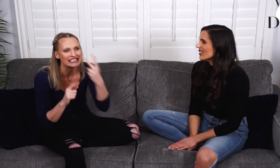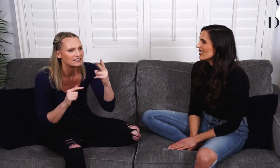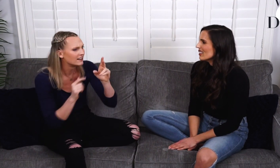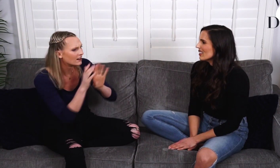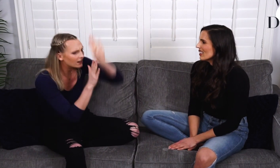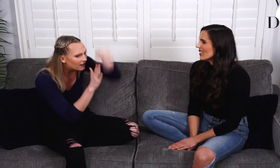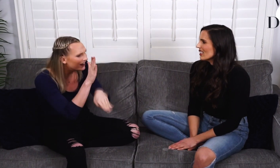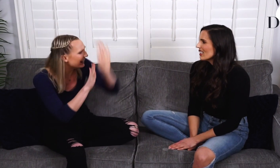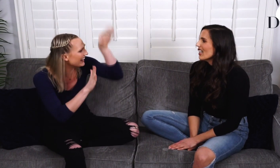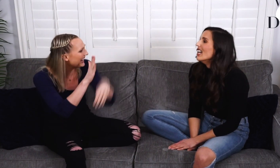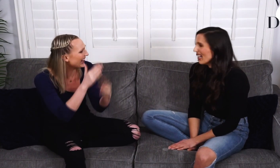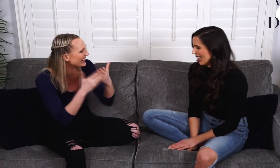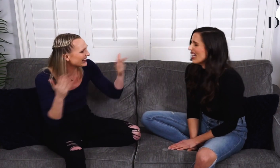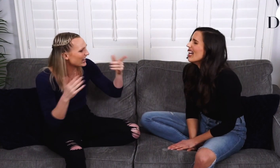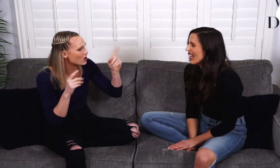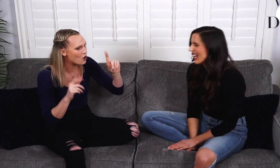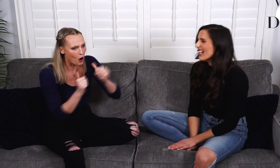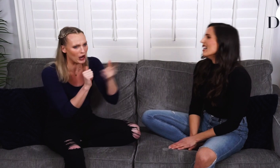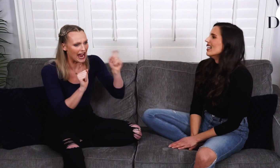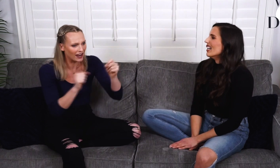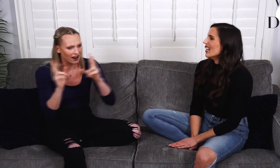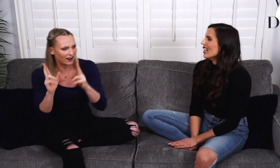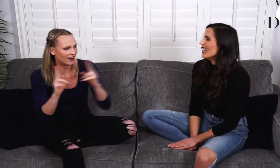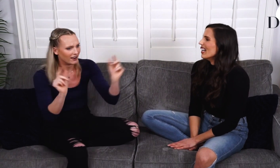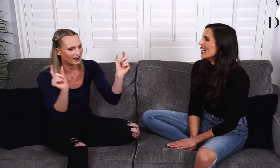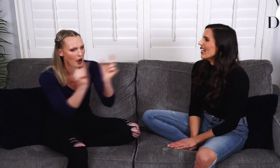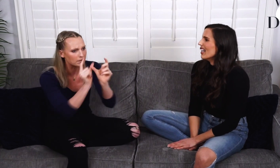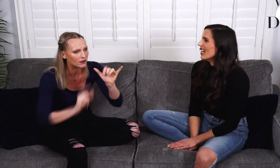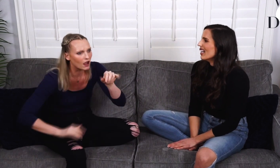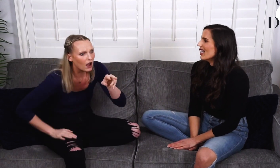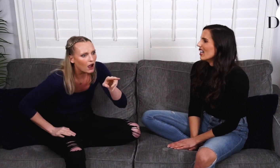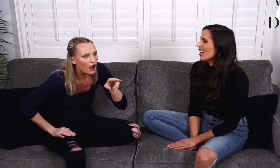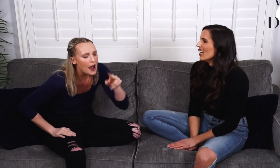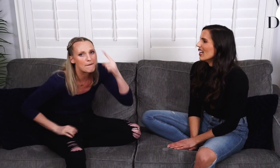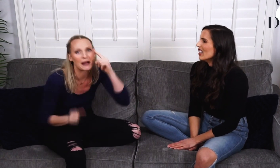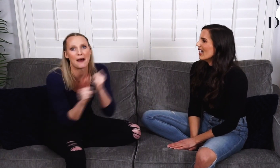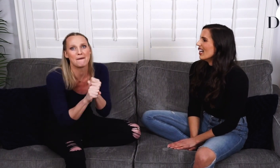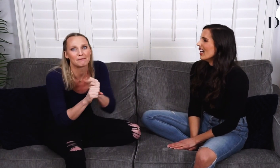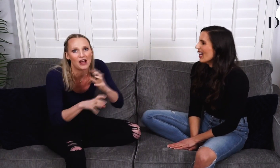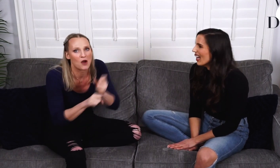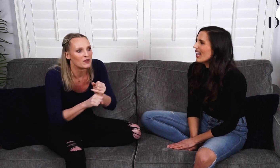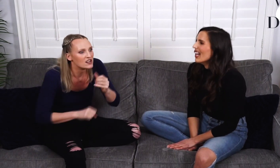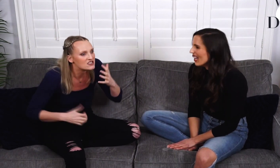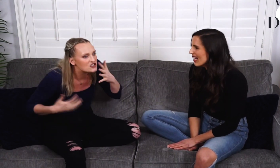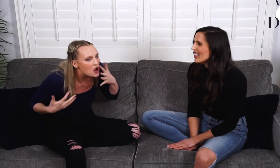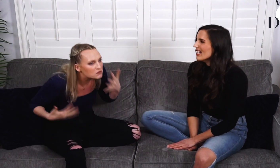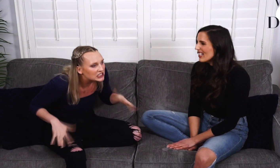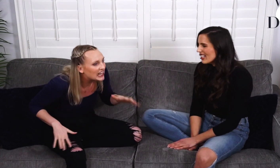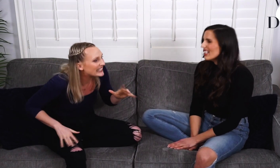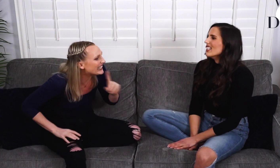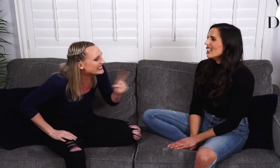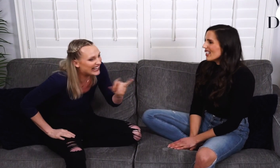then I see the different fluctuations and the takes and how you can edit that together and I'm like, okay, I am officially mind blown because